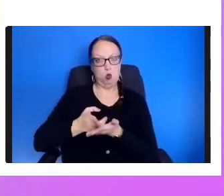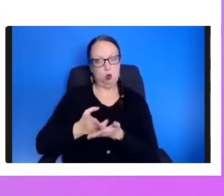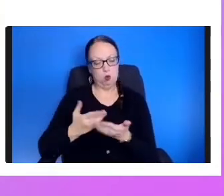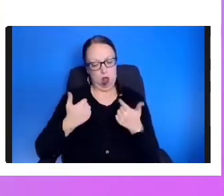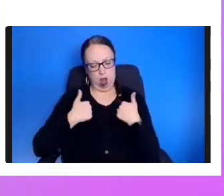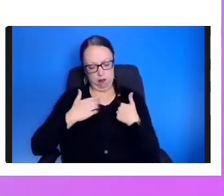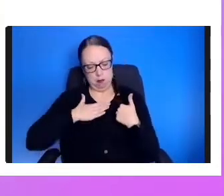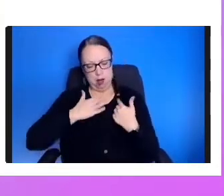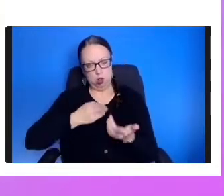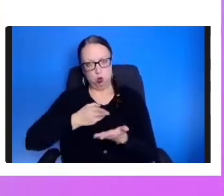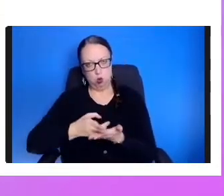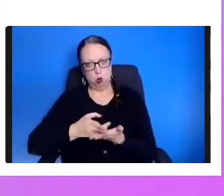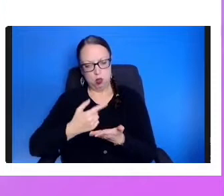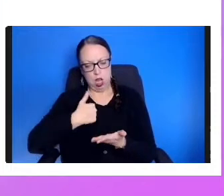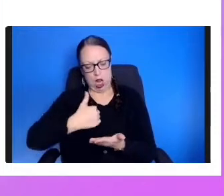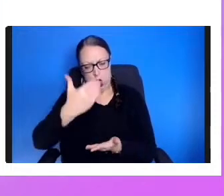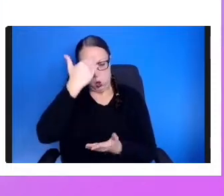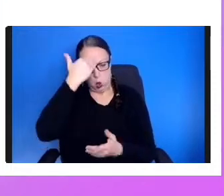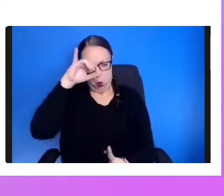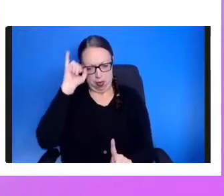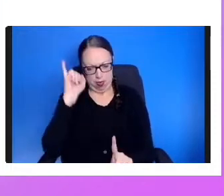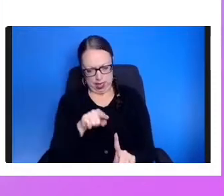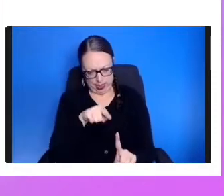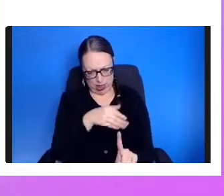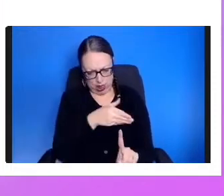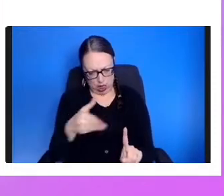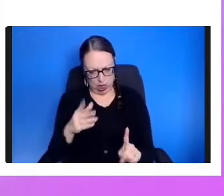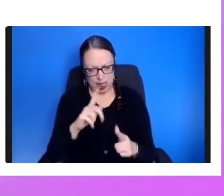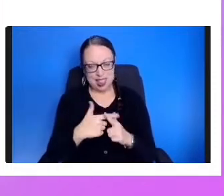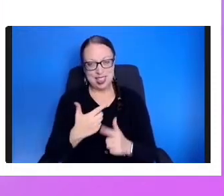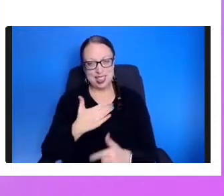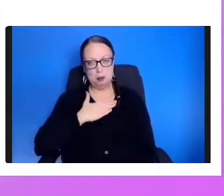and I'm trying to create for then it's mine versus yours.